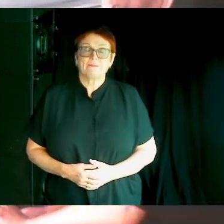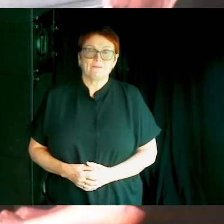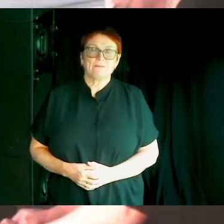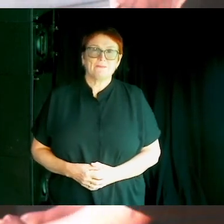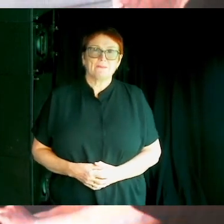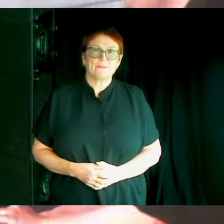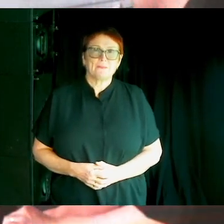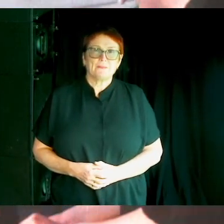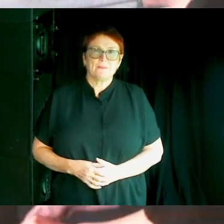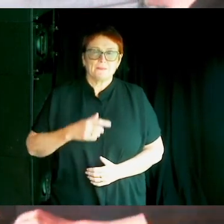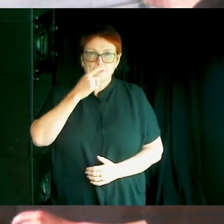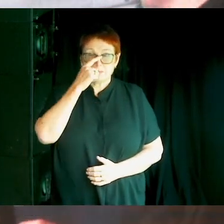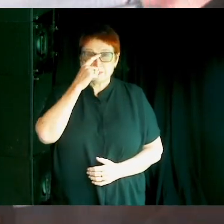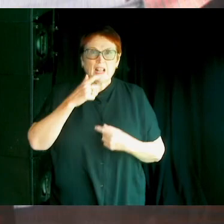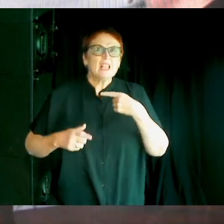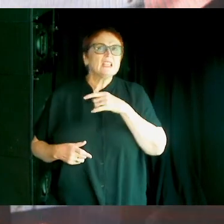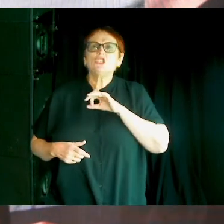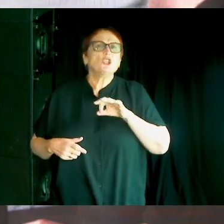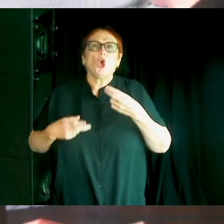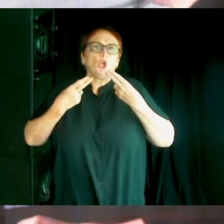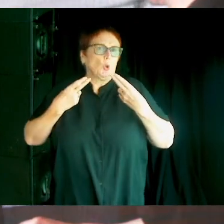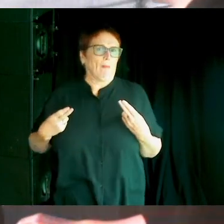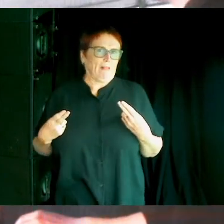so this is so this is not the normal sort of you serve at the restaurant